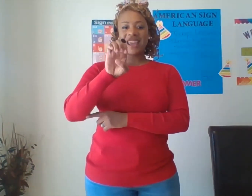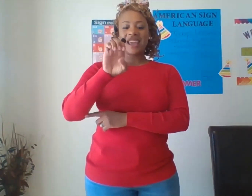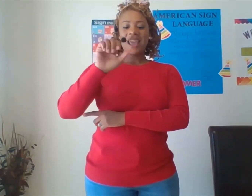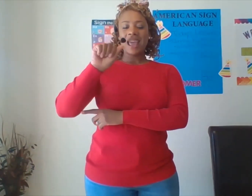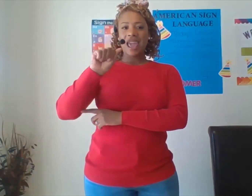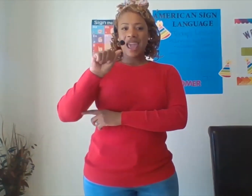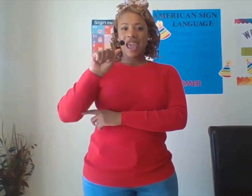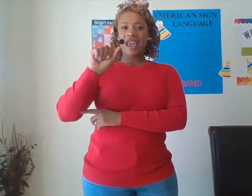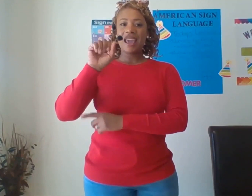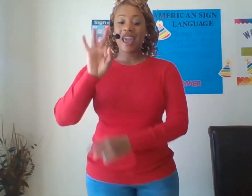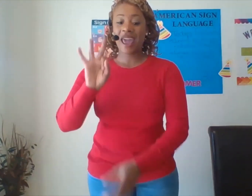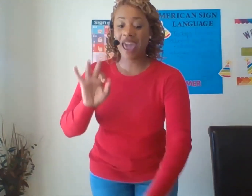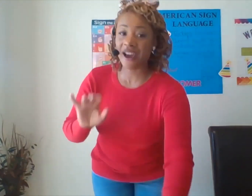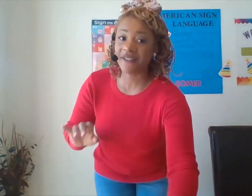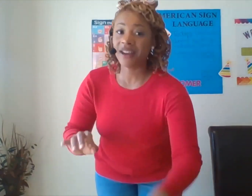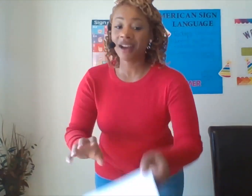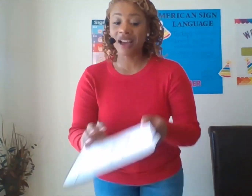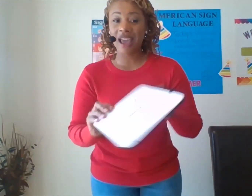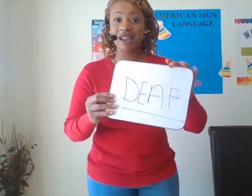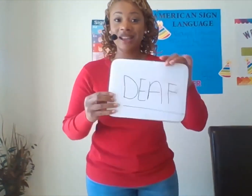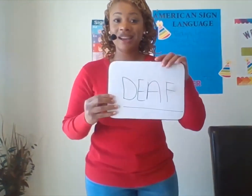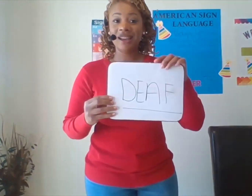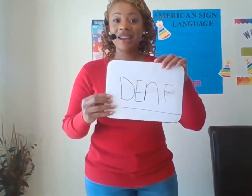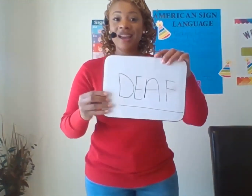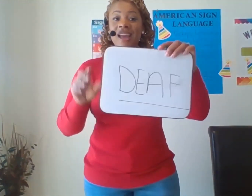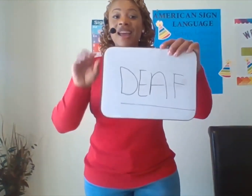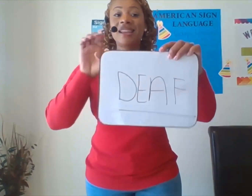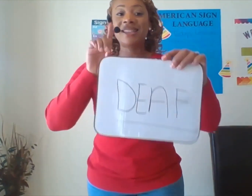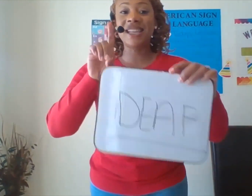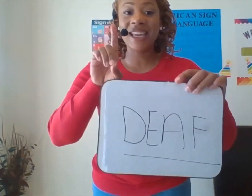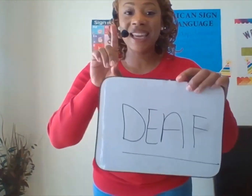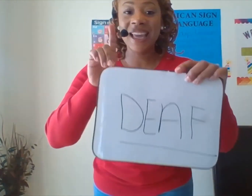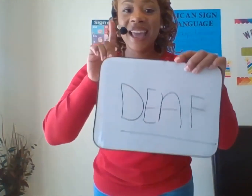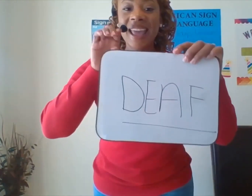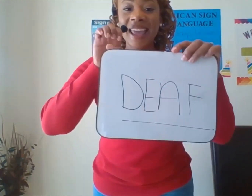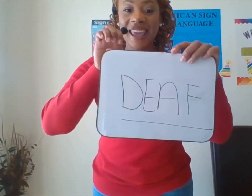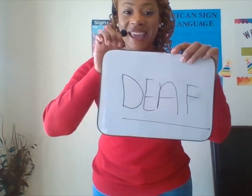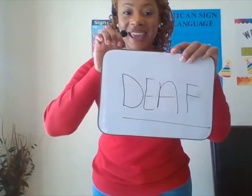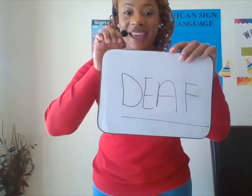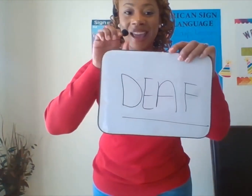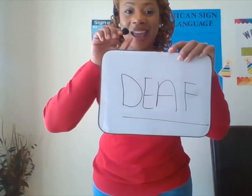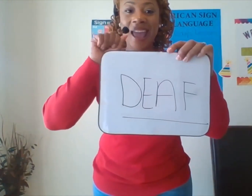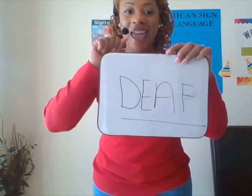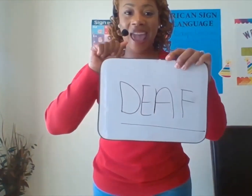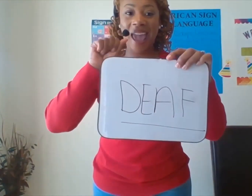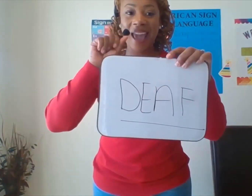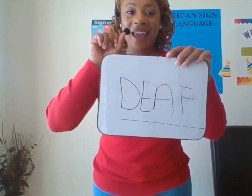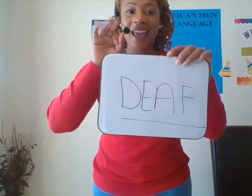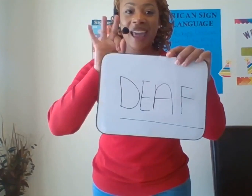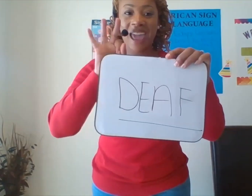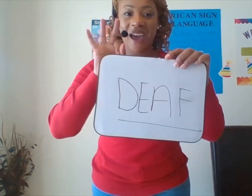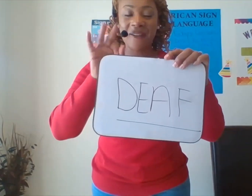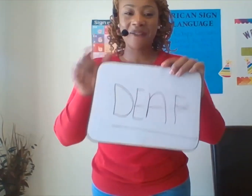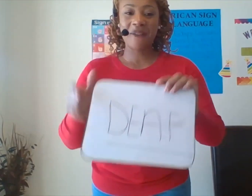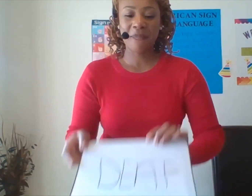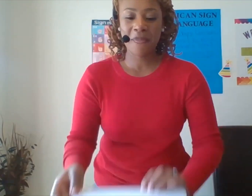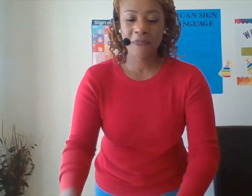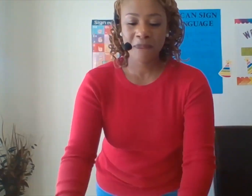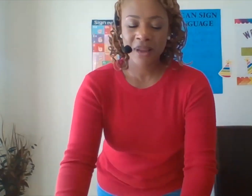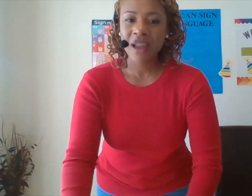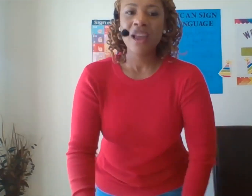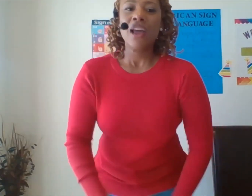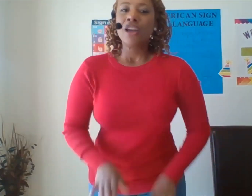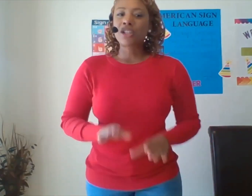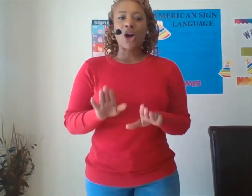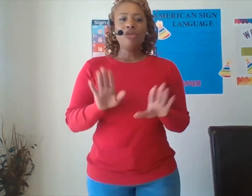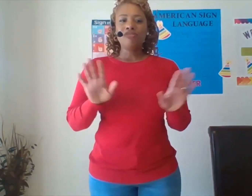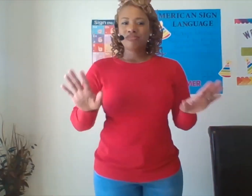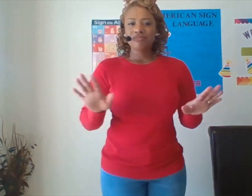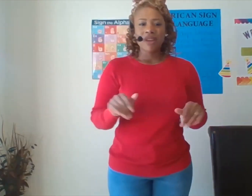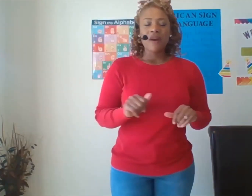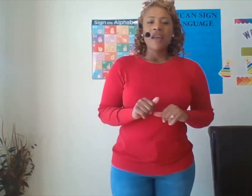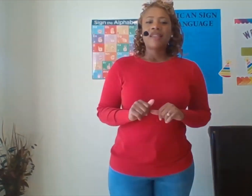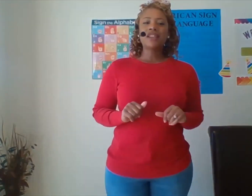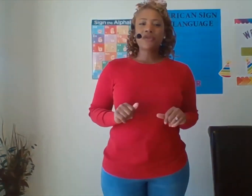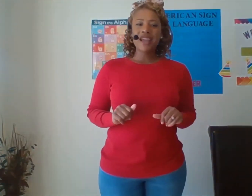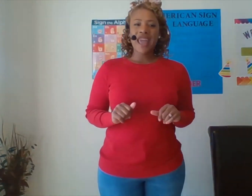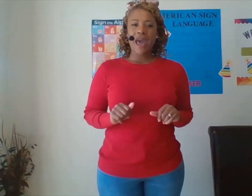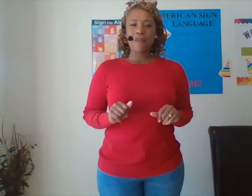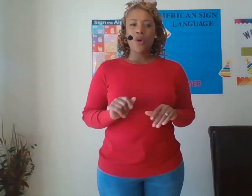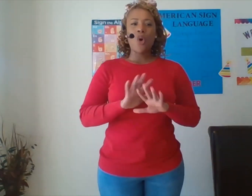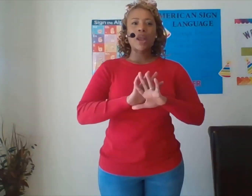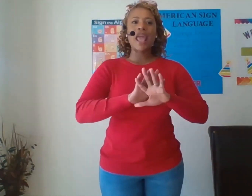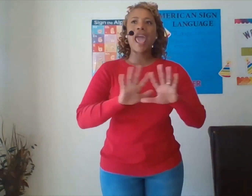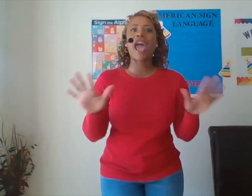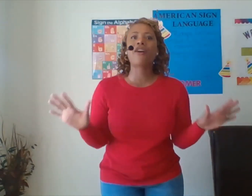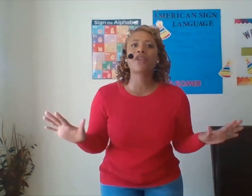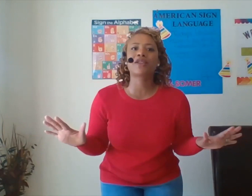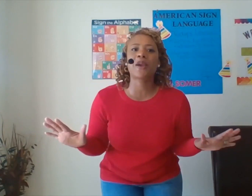a again d e a s let's recap on everything